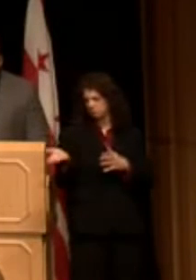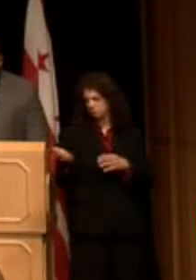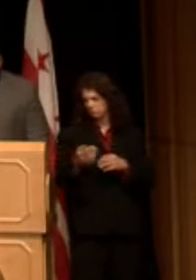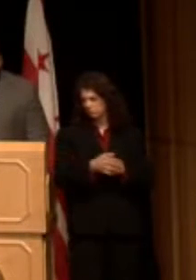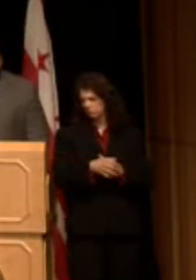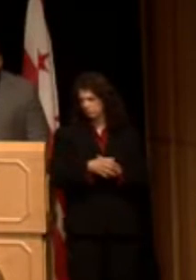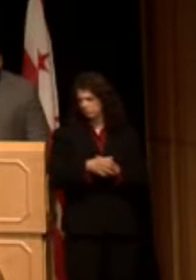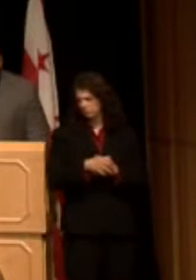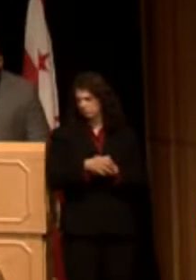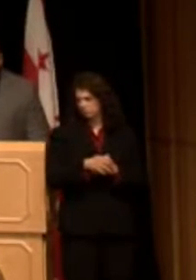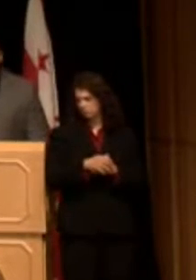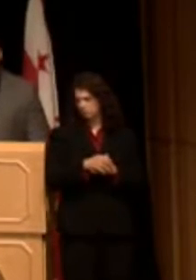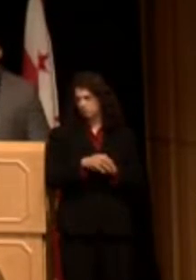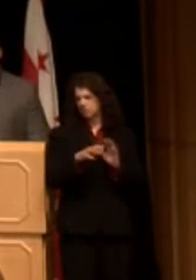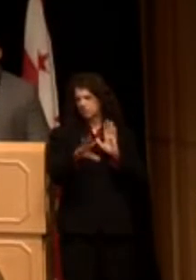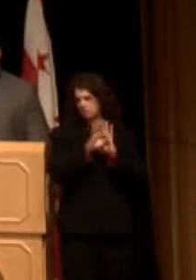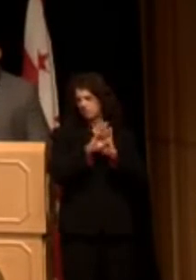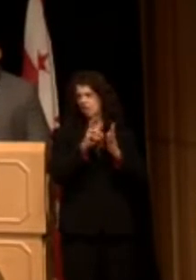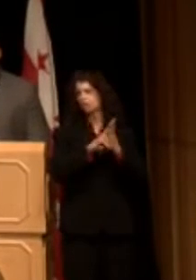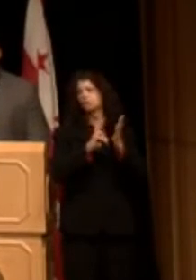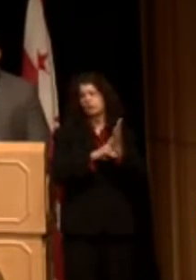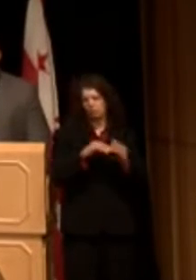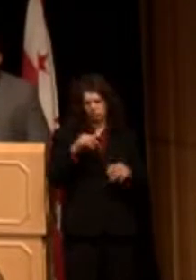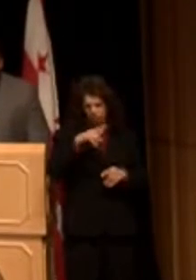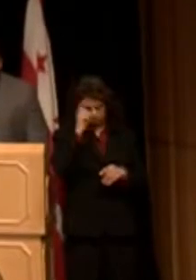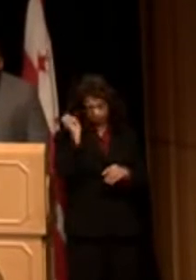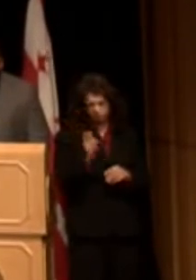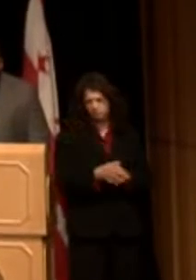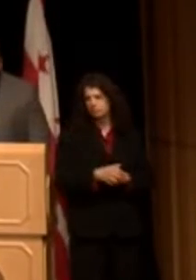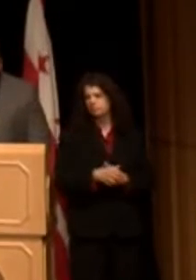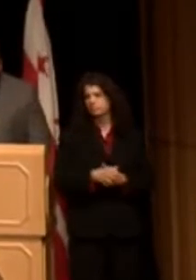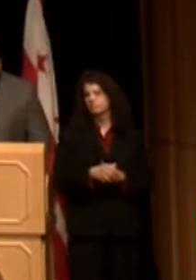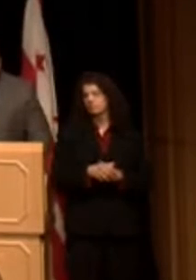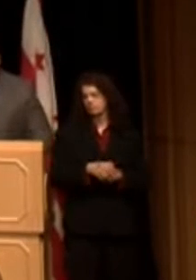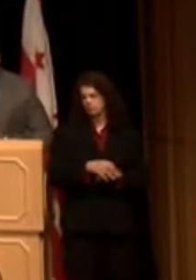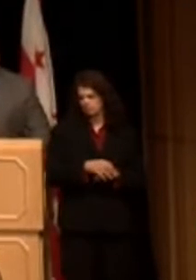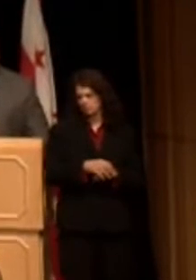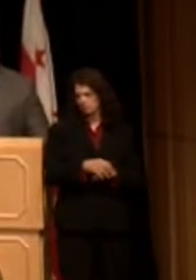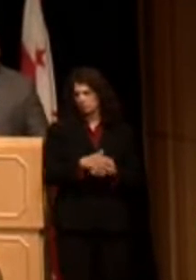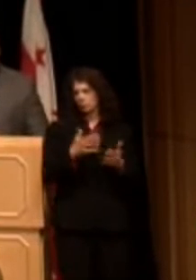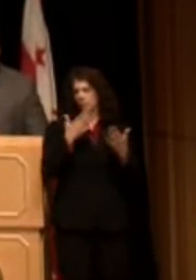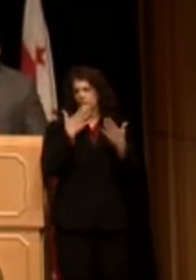ATTENDANCE THIS MORNING AND FOR YOUR INTEREST IN MAKING THE DISTRICT OF COLUMBIA -- IMPROVING THE DISTRICT OF